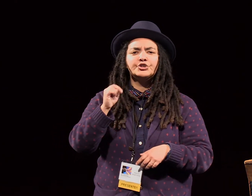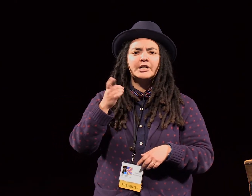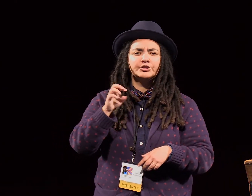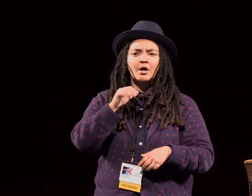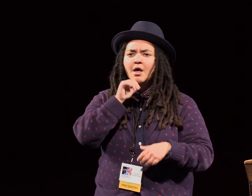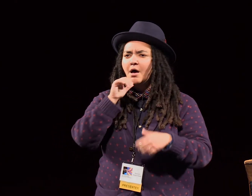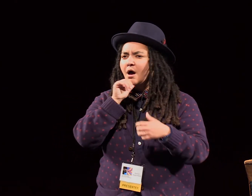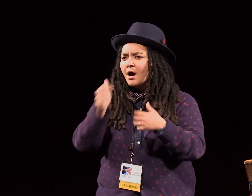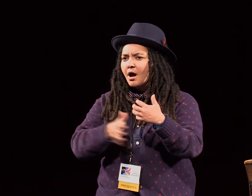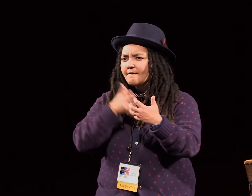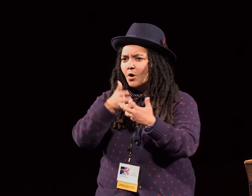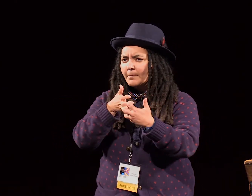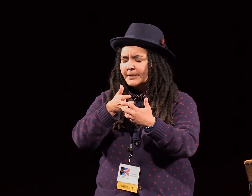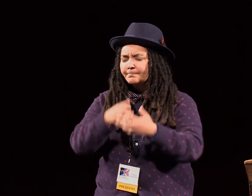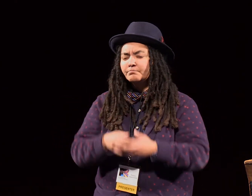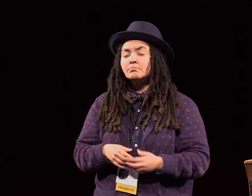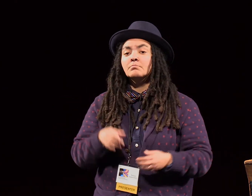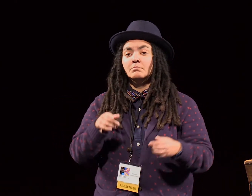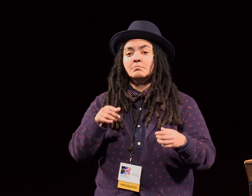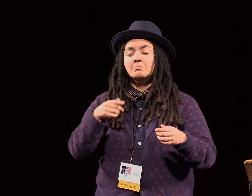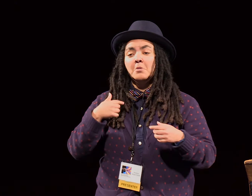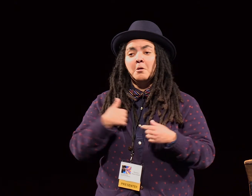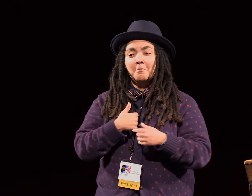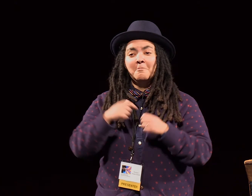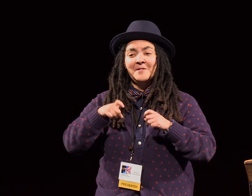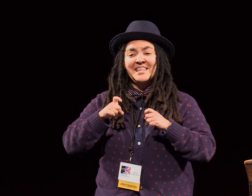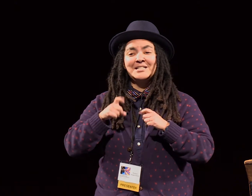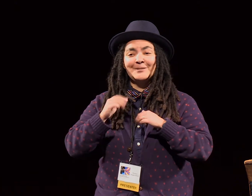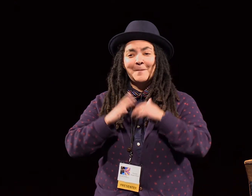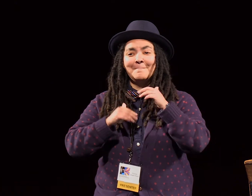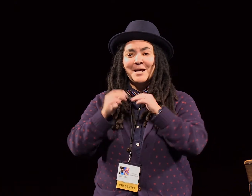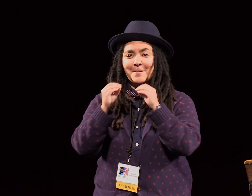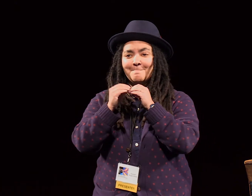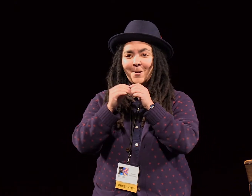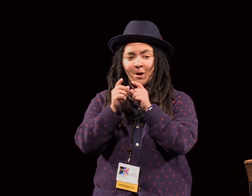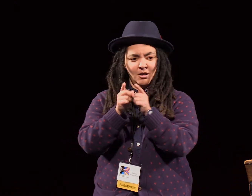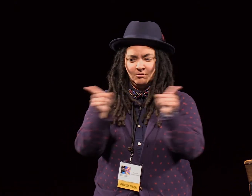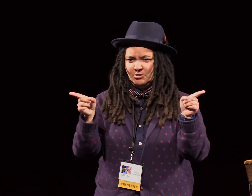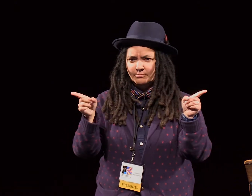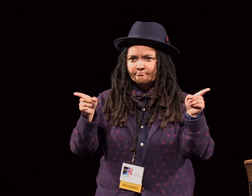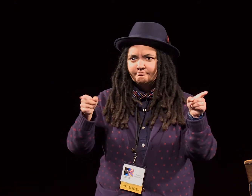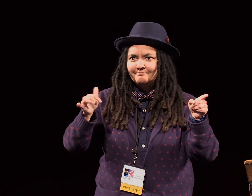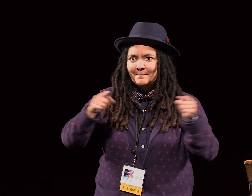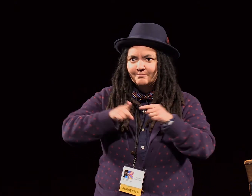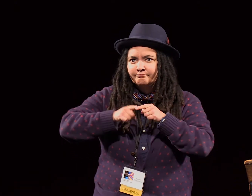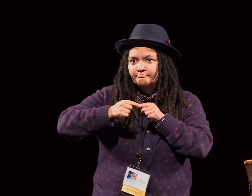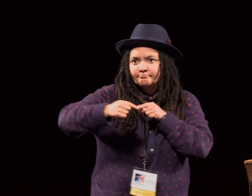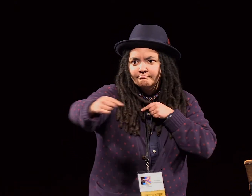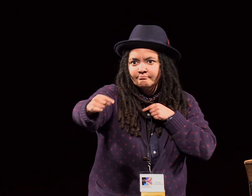gender non-conforming folks. So, we need to build more than this simple linear approach.